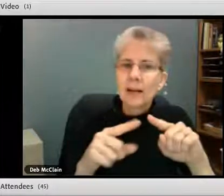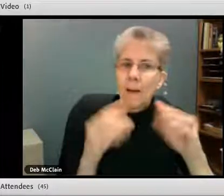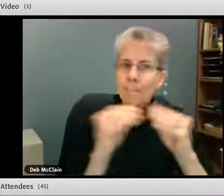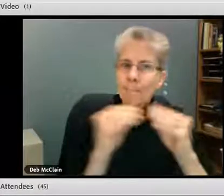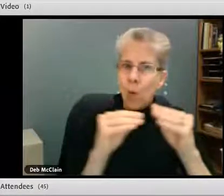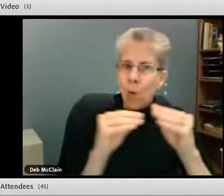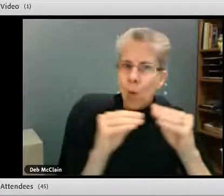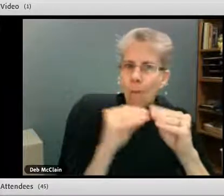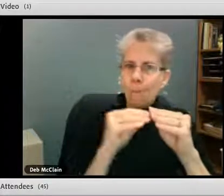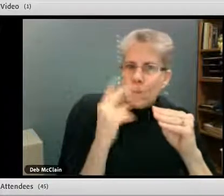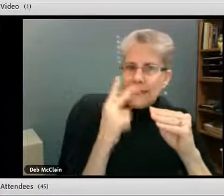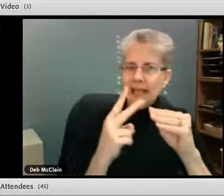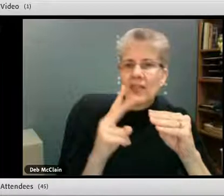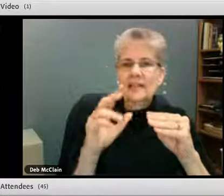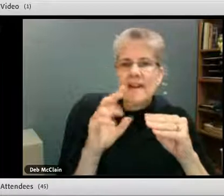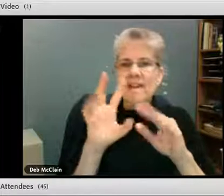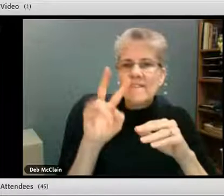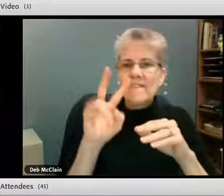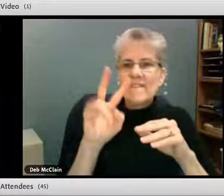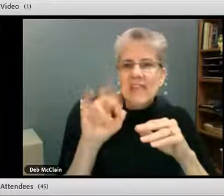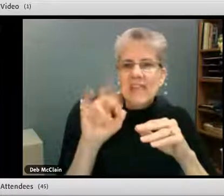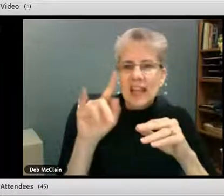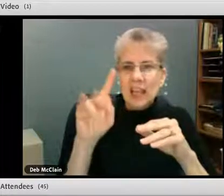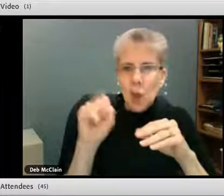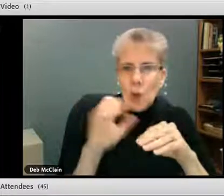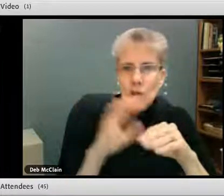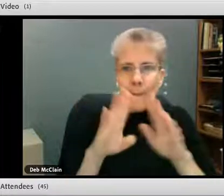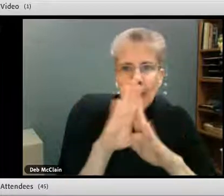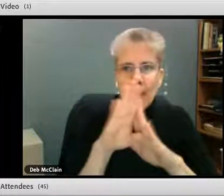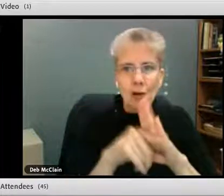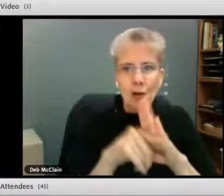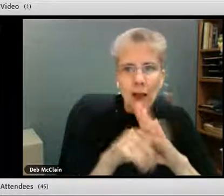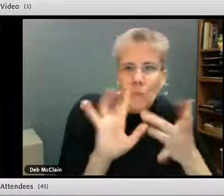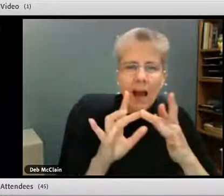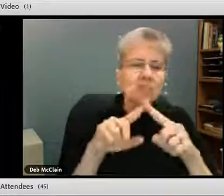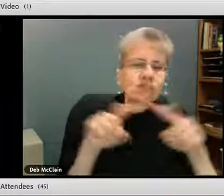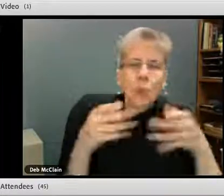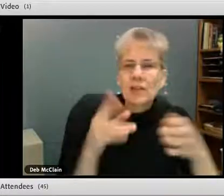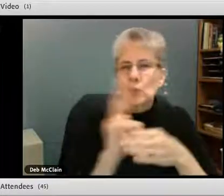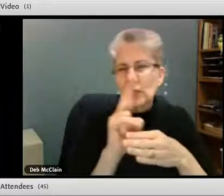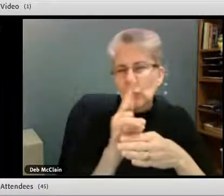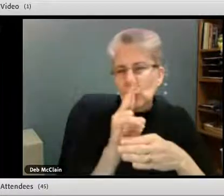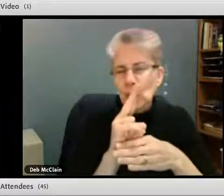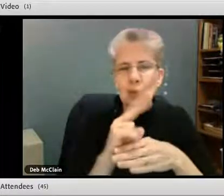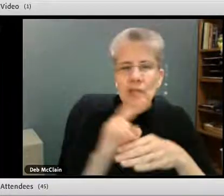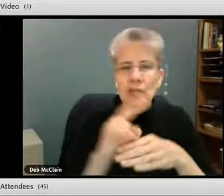You can use them for all sorts of purposes, and they're very generic-looking. There's the sun rising and things like that.